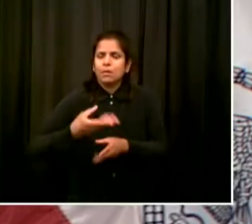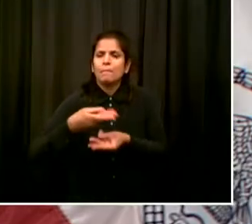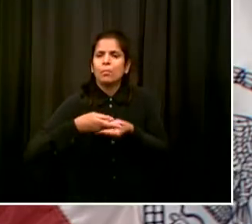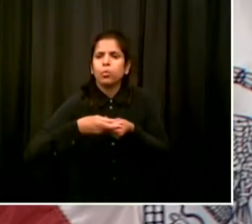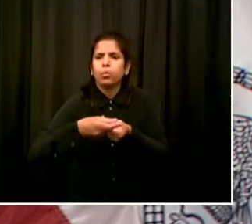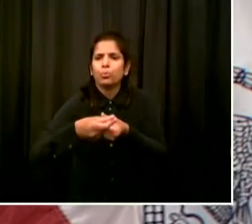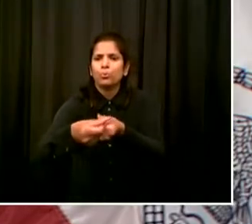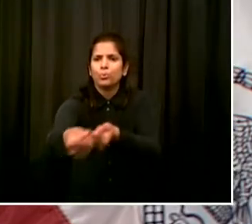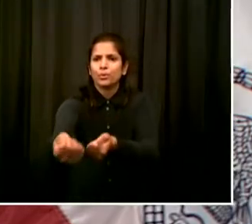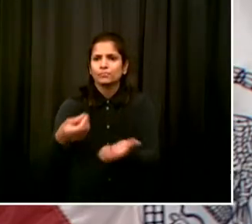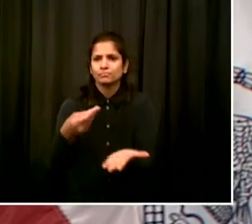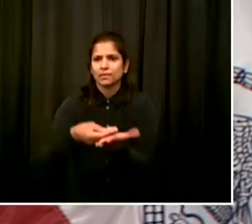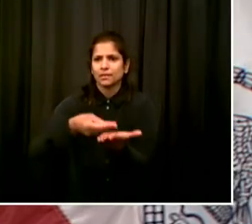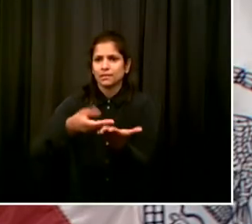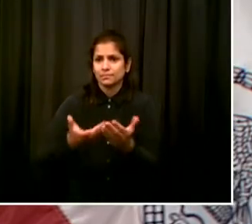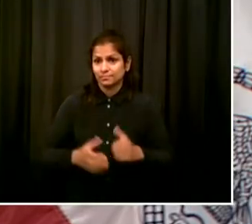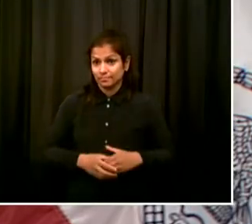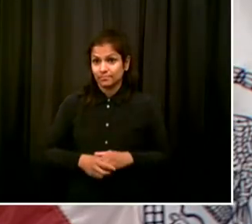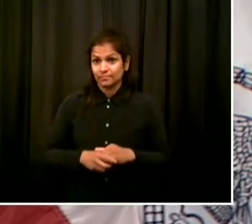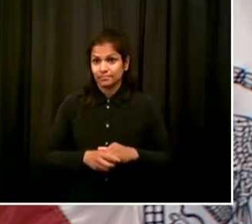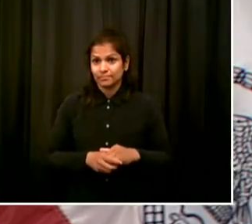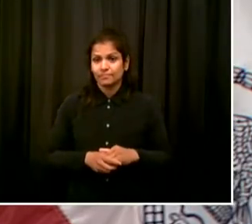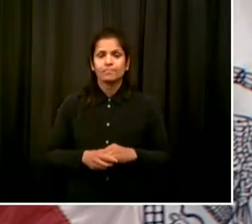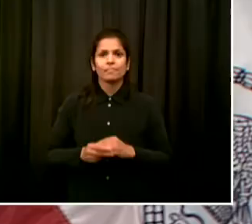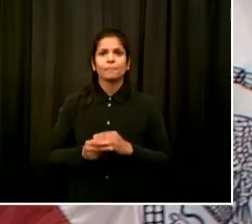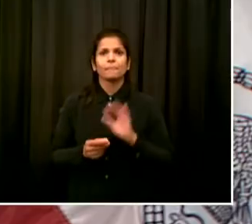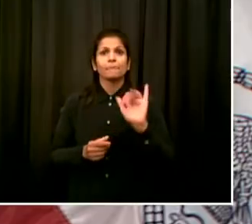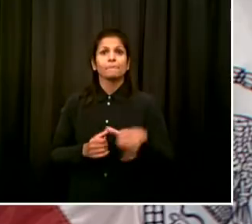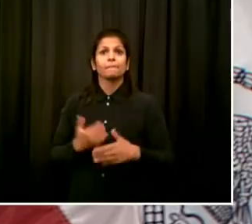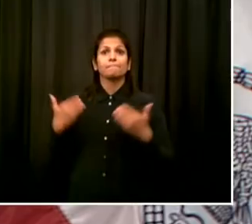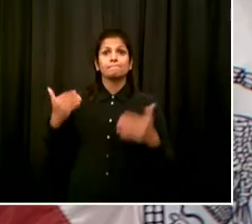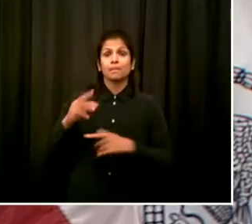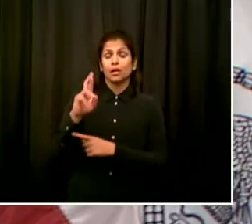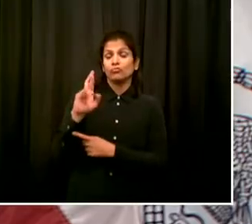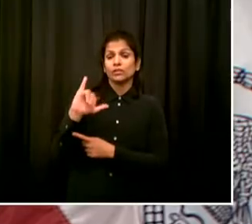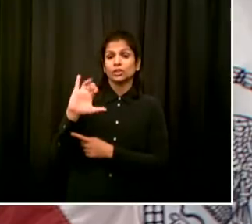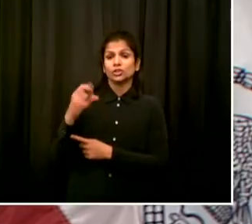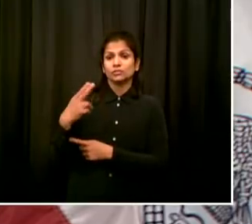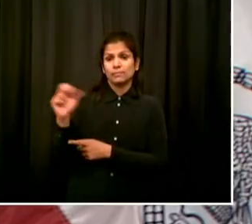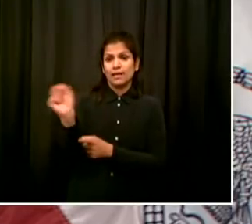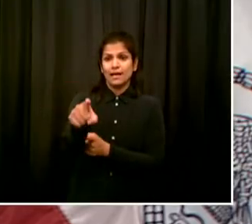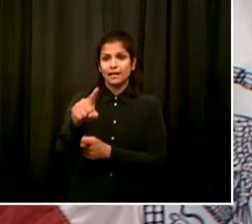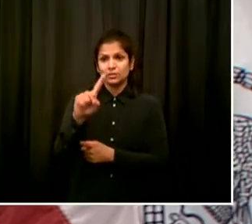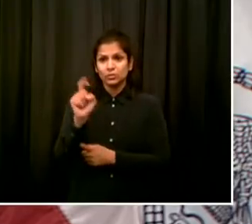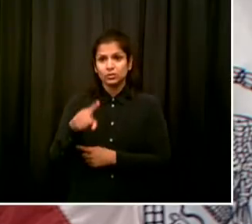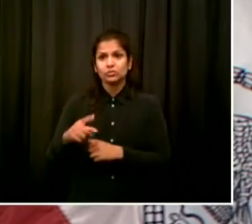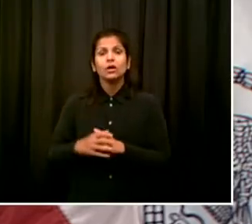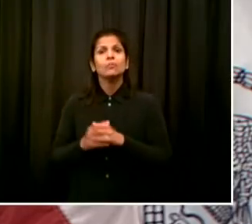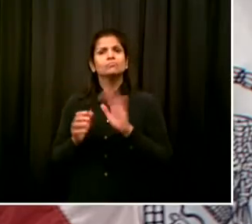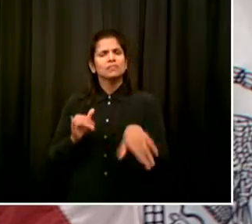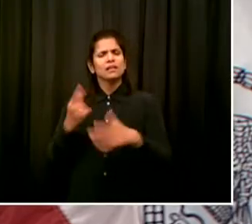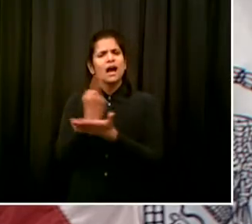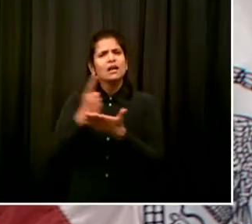LUIS. GOOD MORNING, MRMA. YO R.